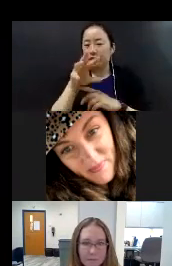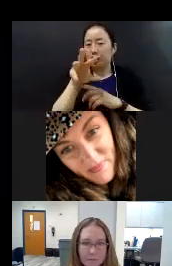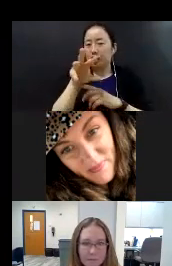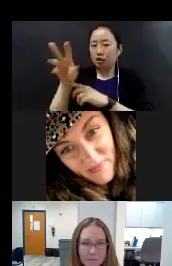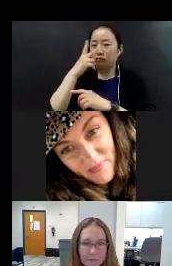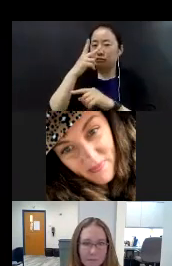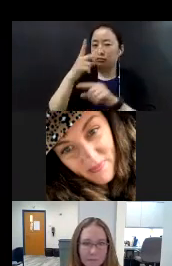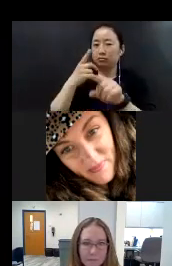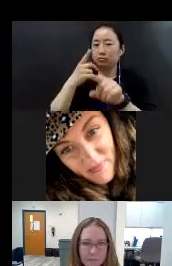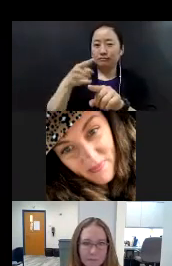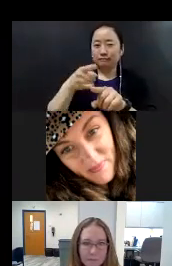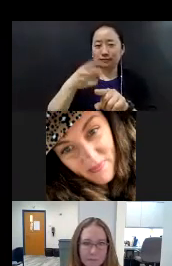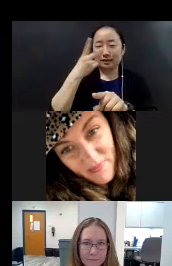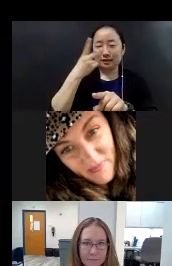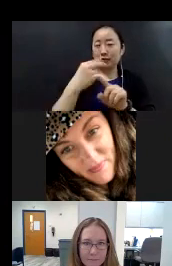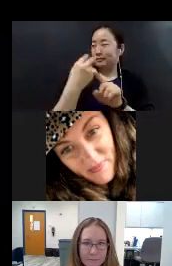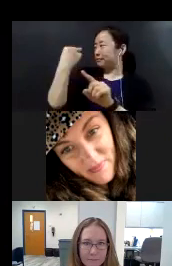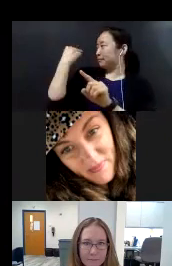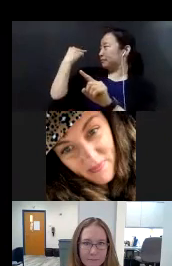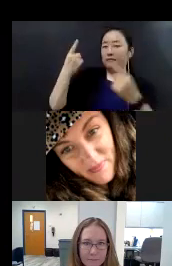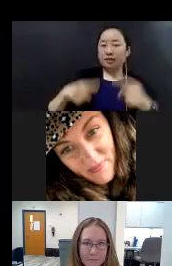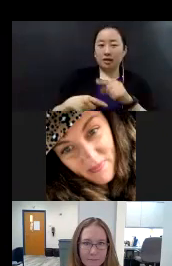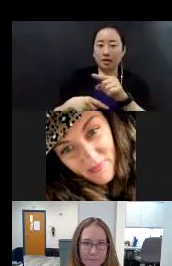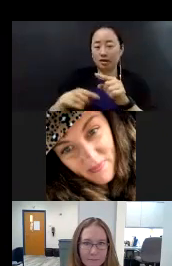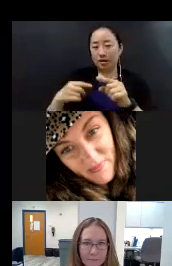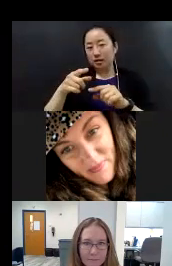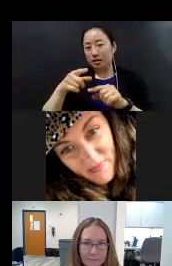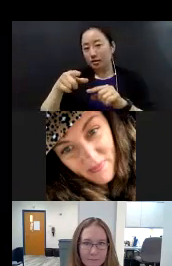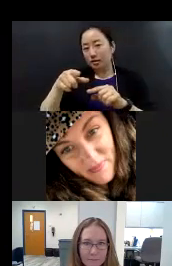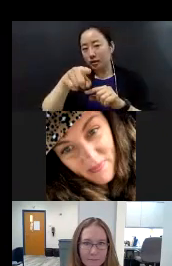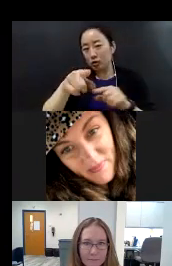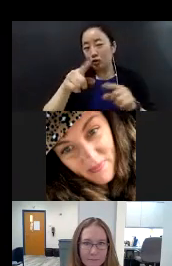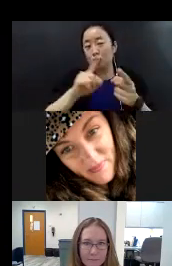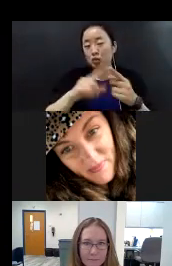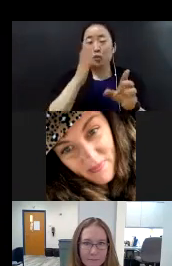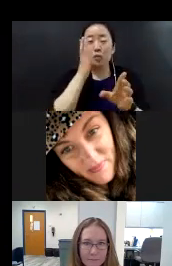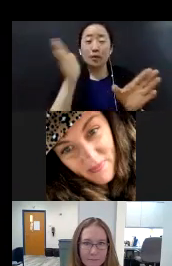WE SEE THIS IS AN APPROACH TO THE PATIENT'S BEDROOM, SO TO ACCESS IT WE WOULD HAVE TO GO THROUGH THE